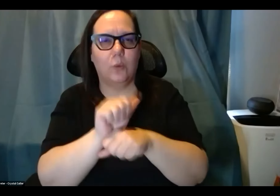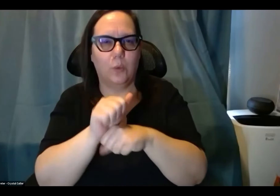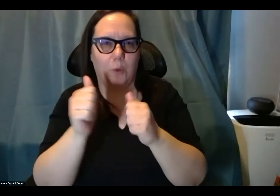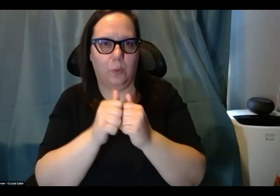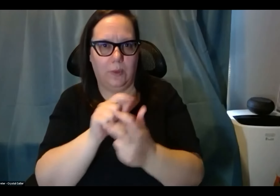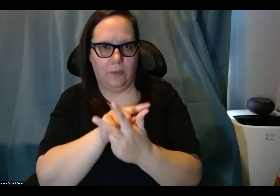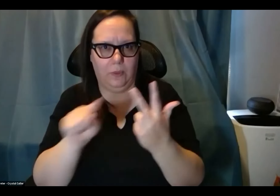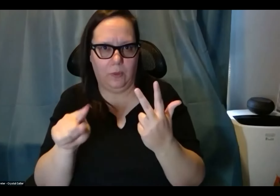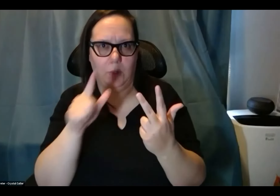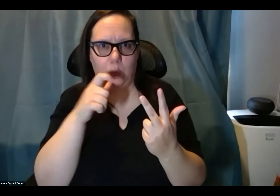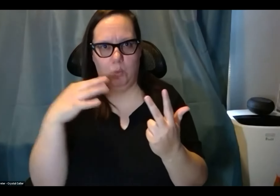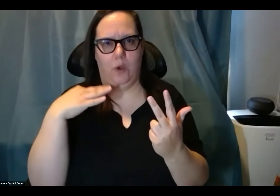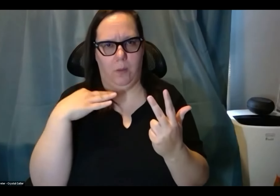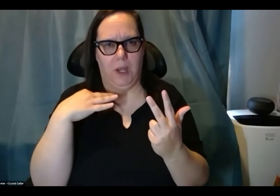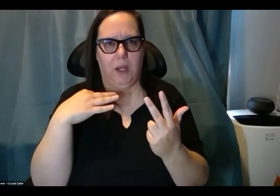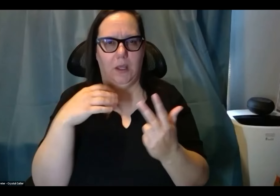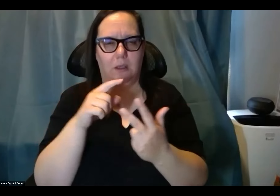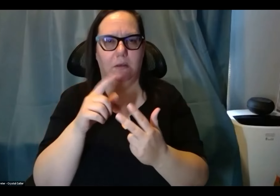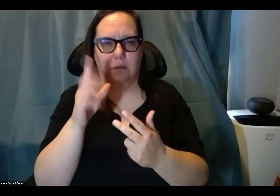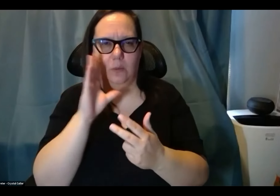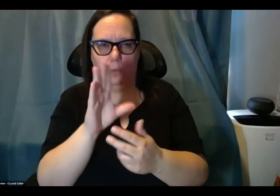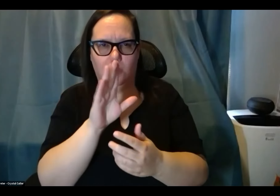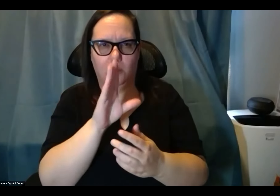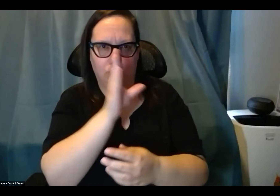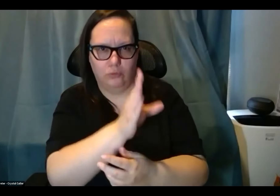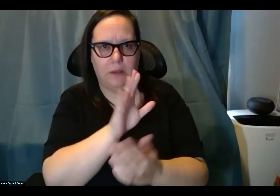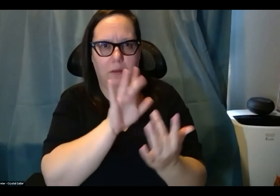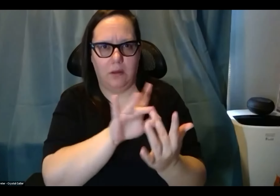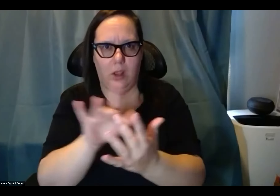nominated and work with them individually and see what they need. And then work out